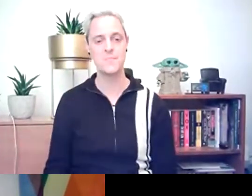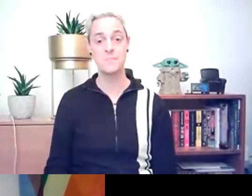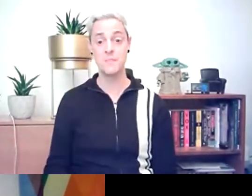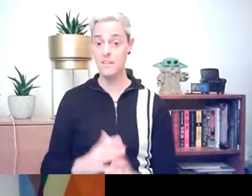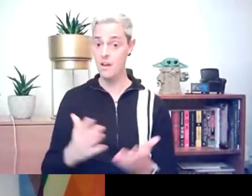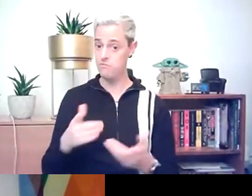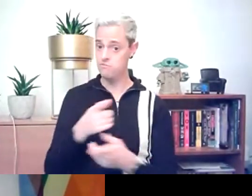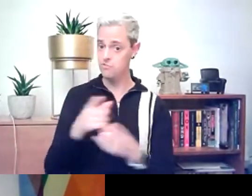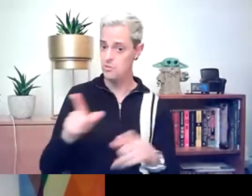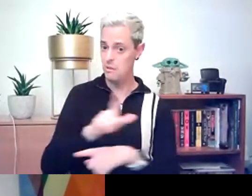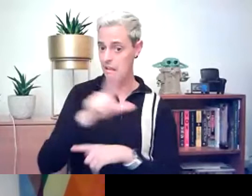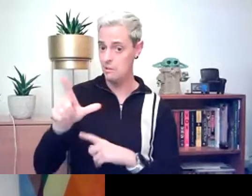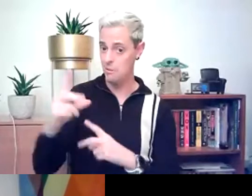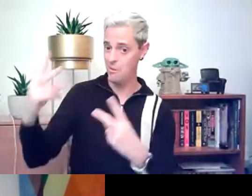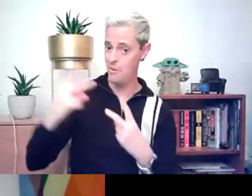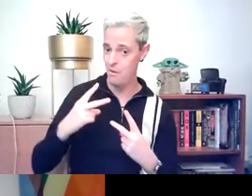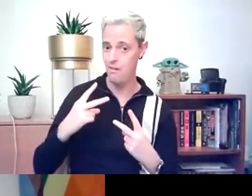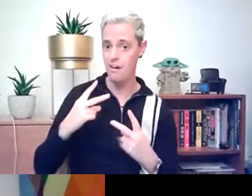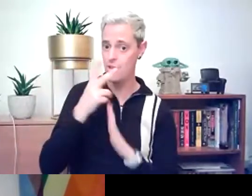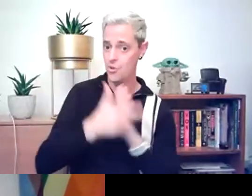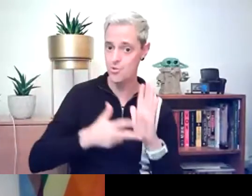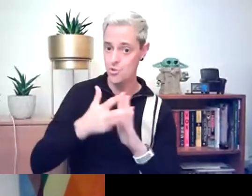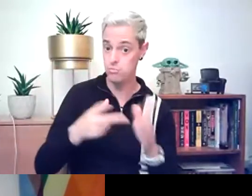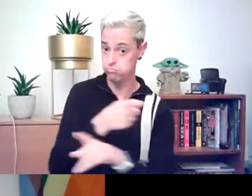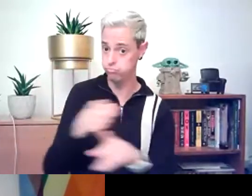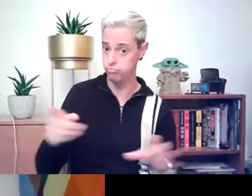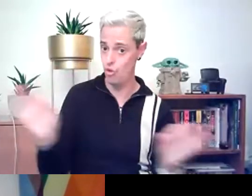YouTube, who, who aren't trans and maybe don't have much knowledge on what it's like